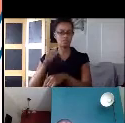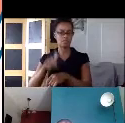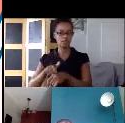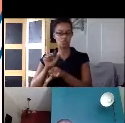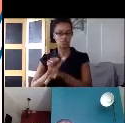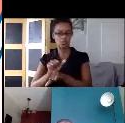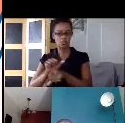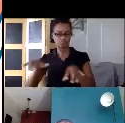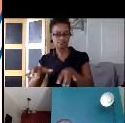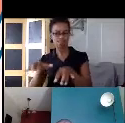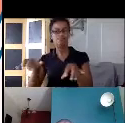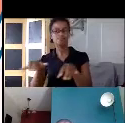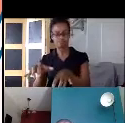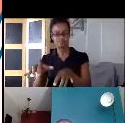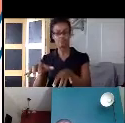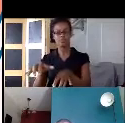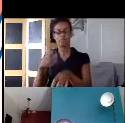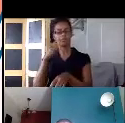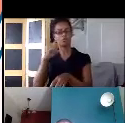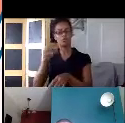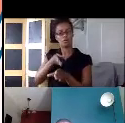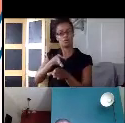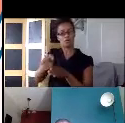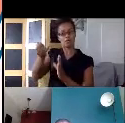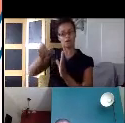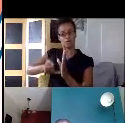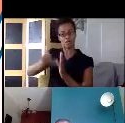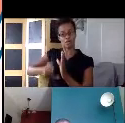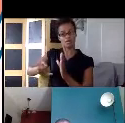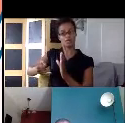especially within the art scene as well, and there's folks who are just starting to learn.